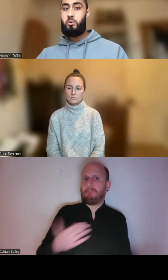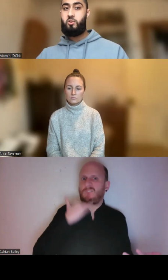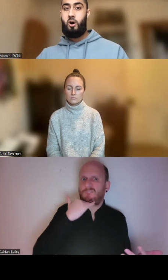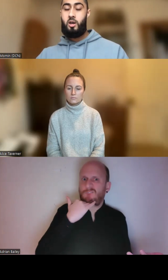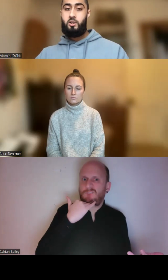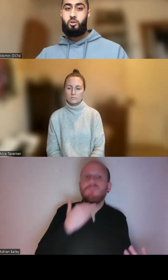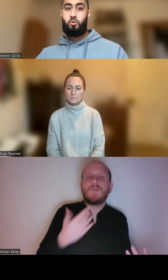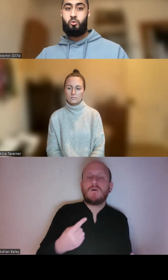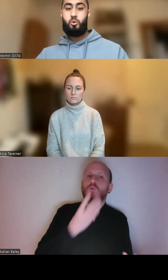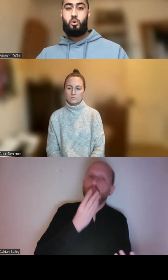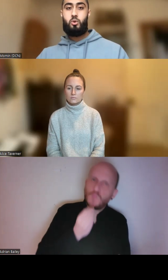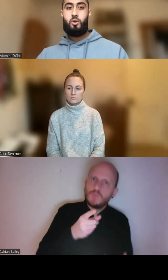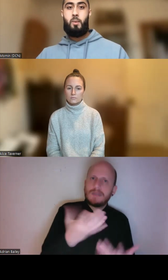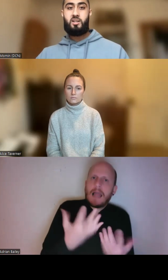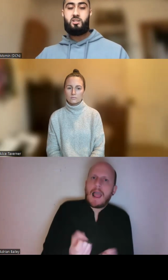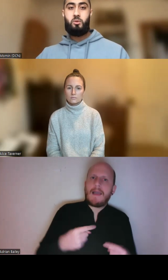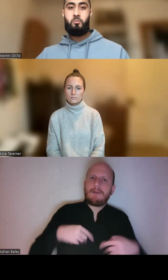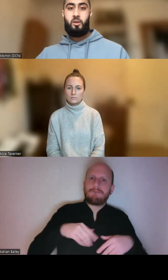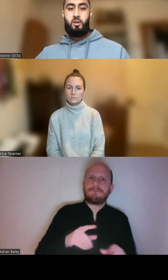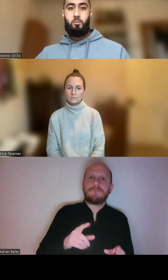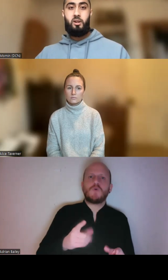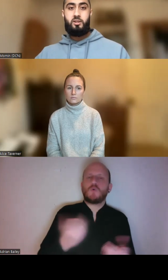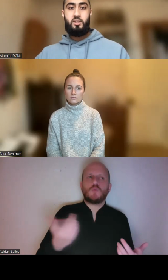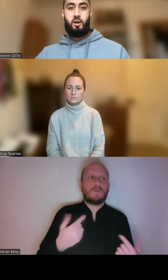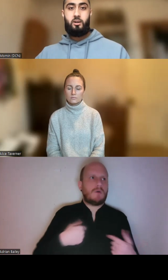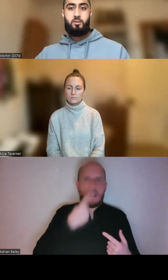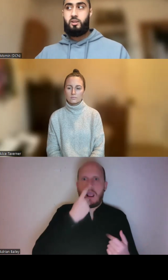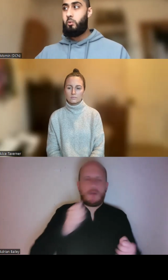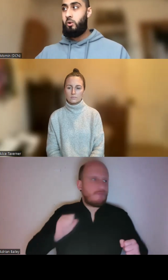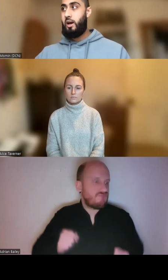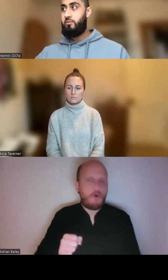what we've got to the maximum ability that we all have.